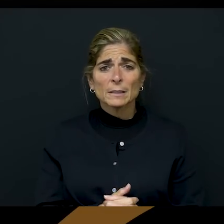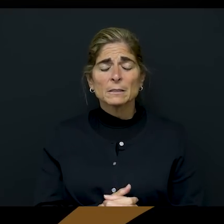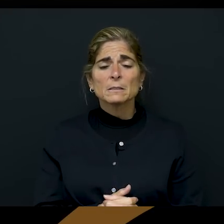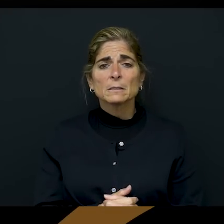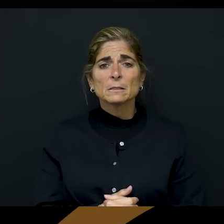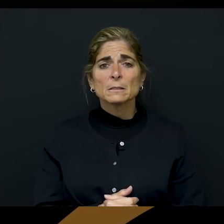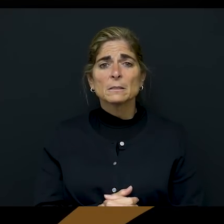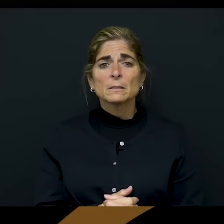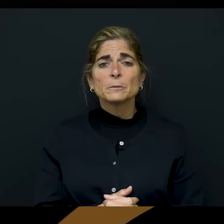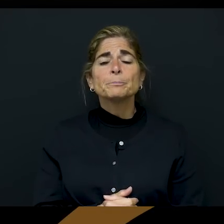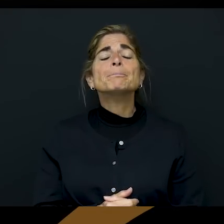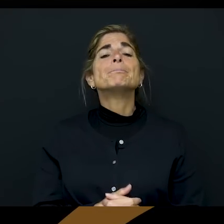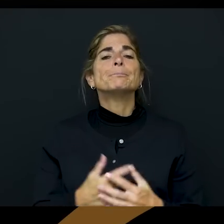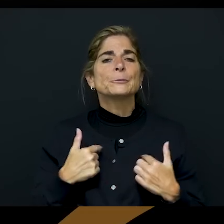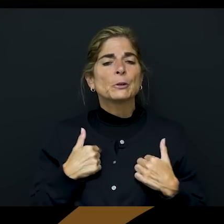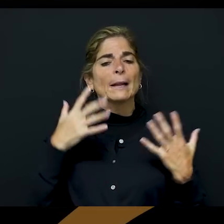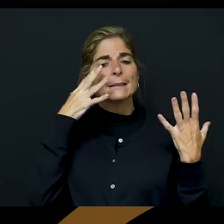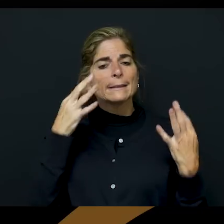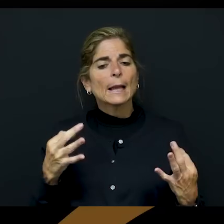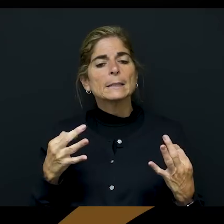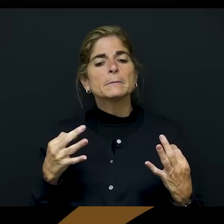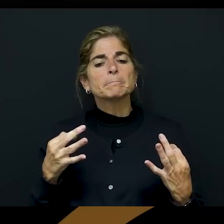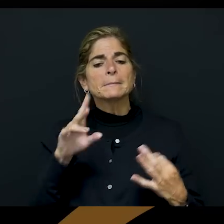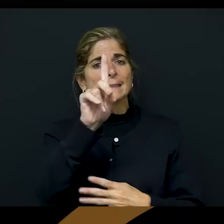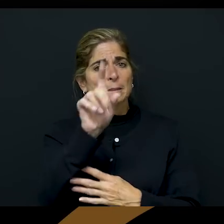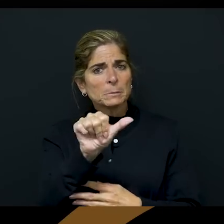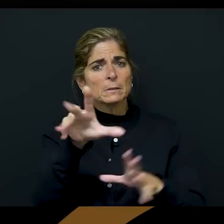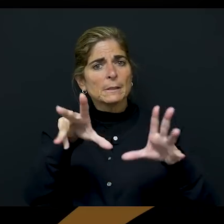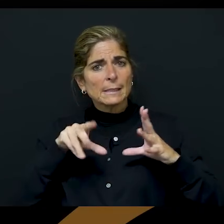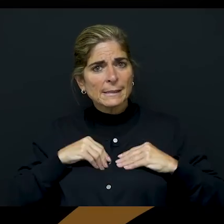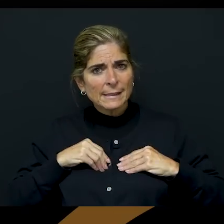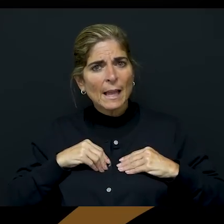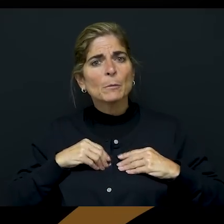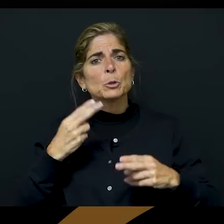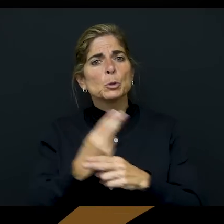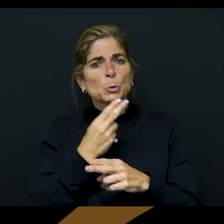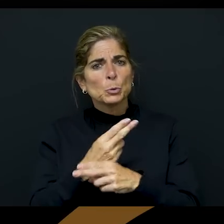So I made the decision to accept my disability and to start using the cane.